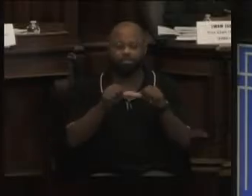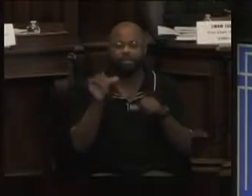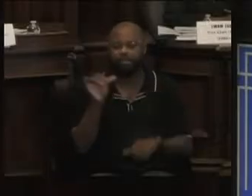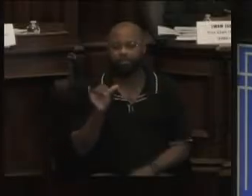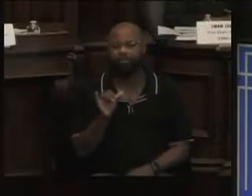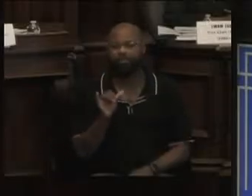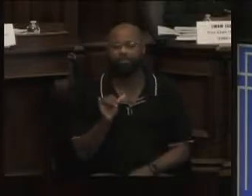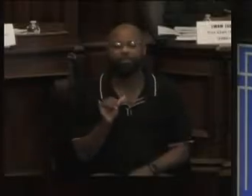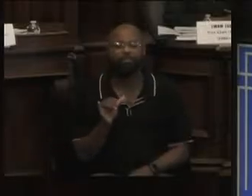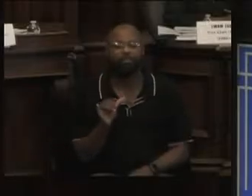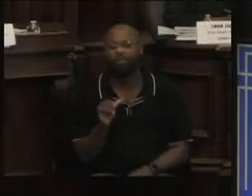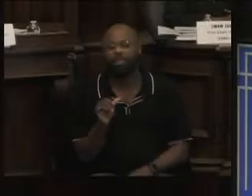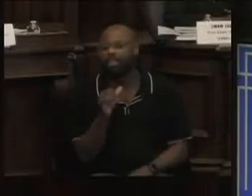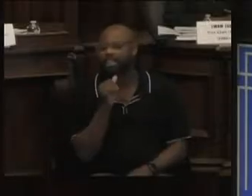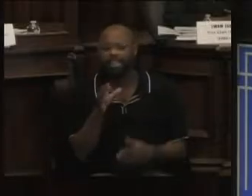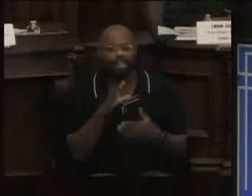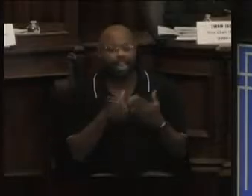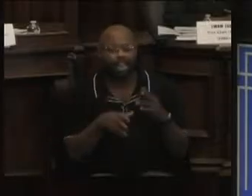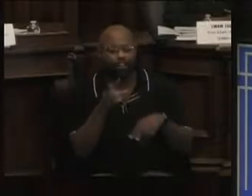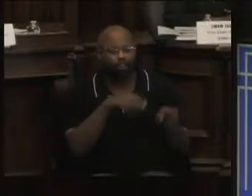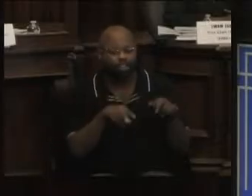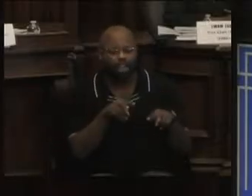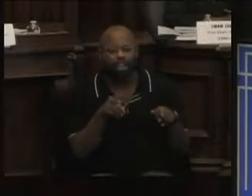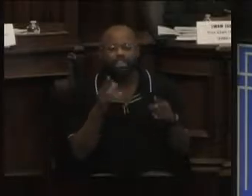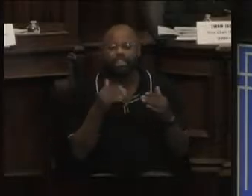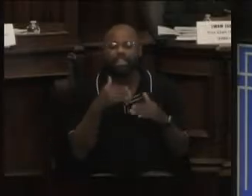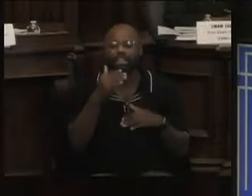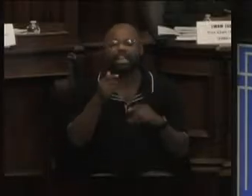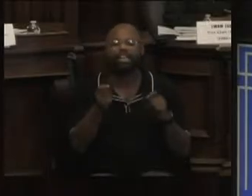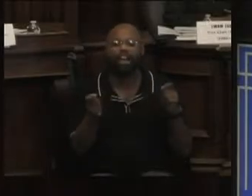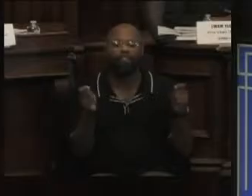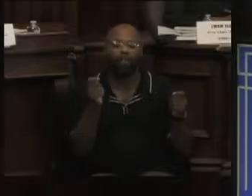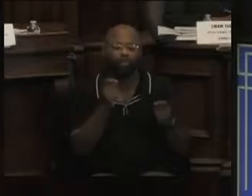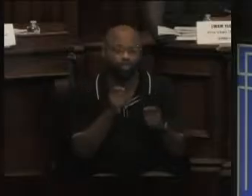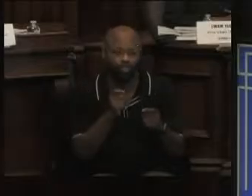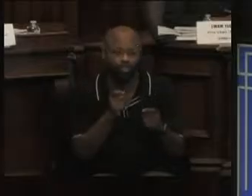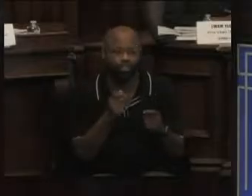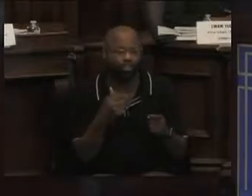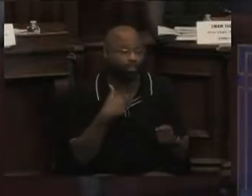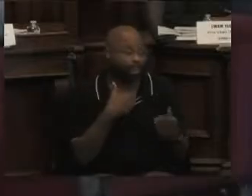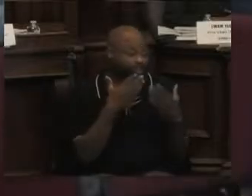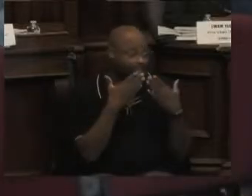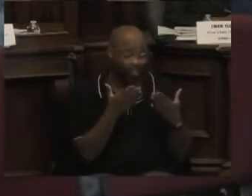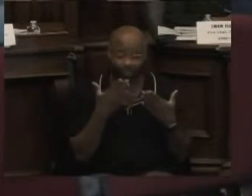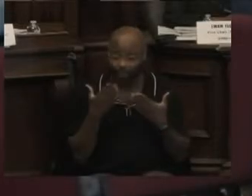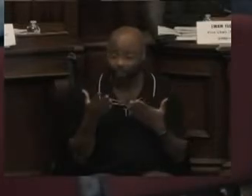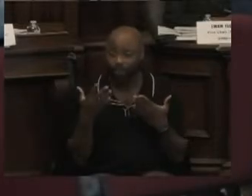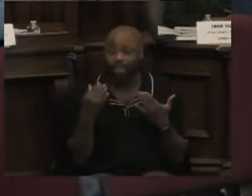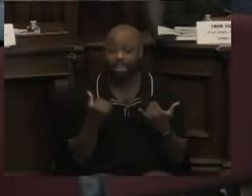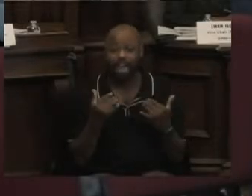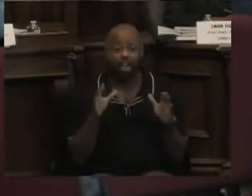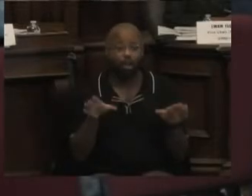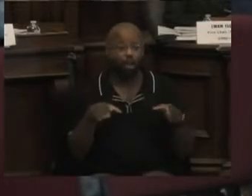reform and public trust remains unchanged. This is not the end